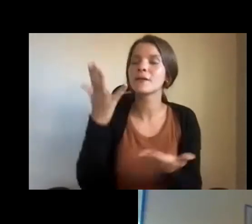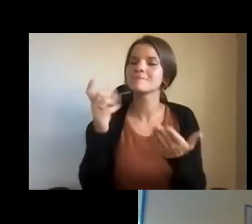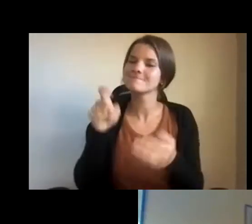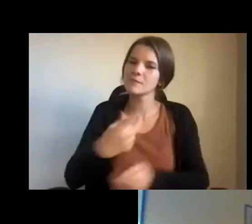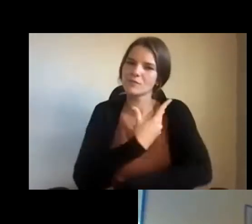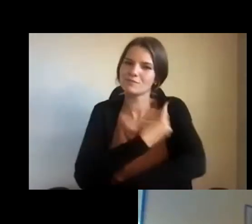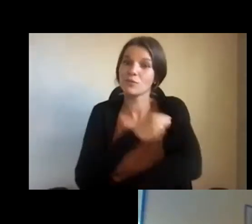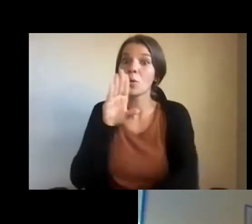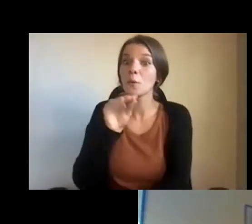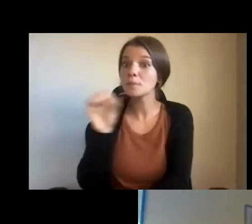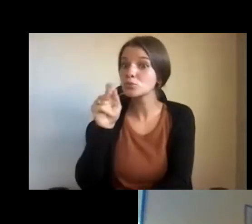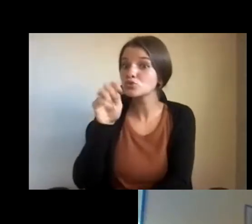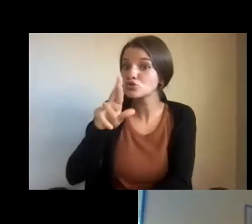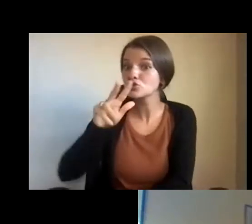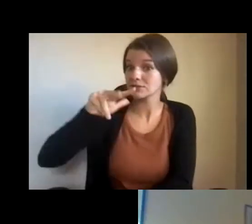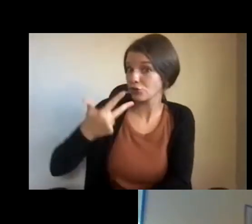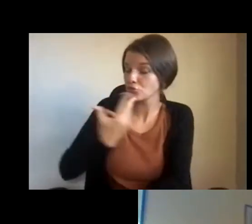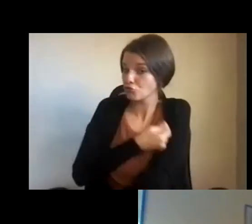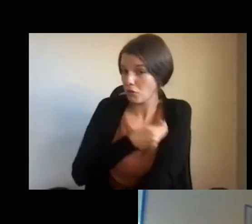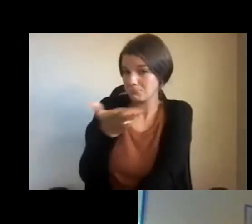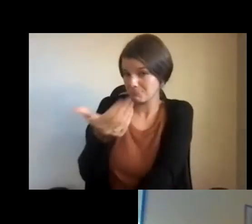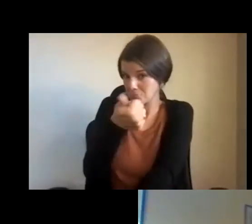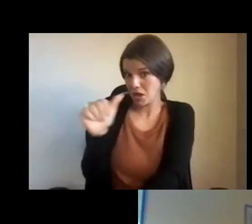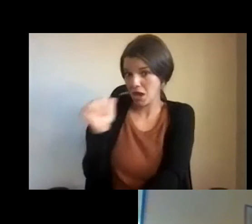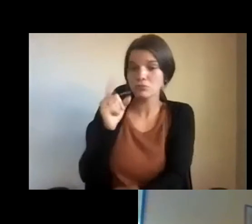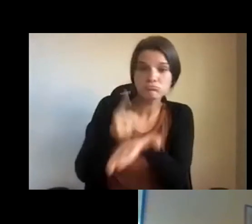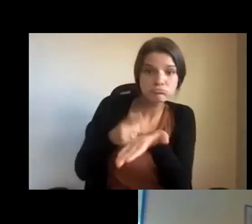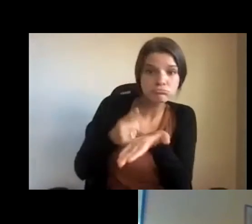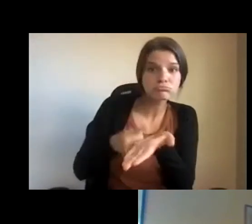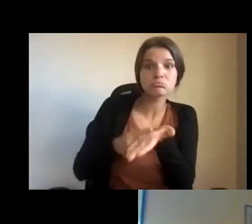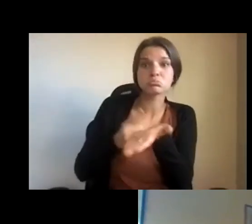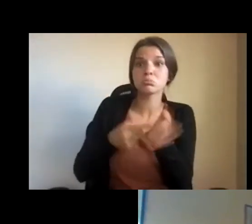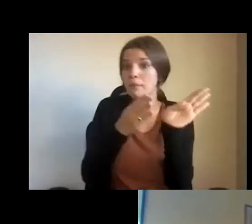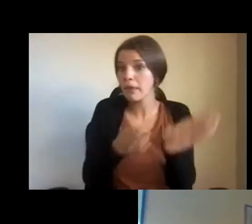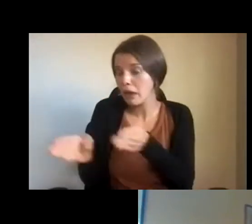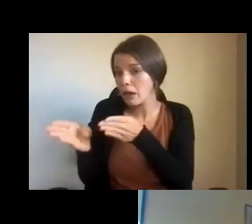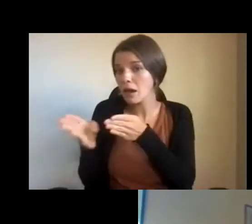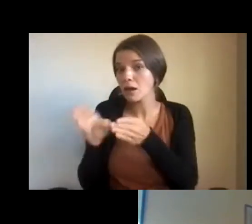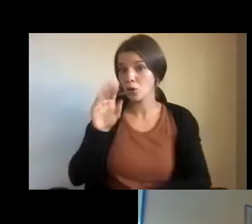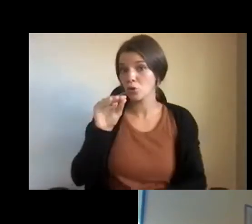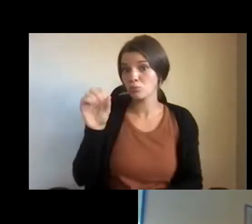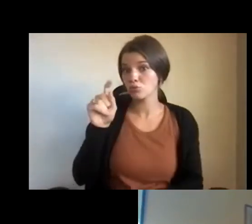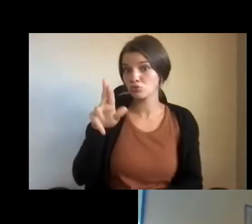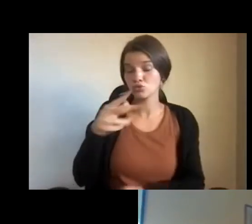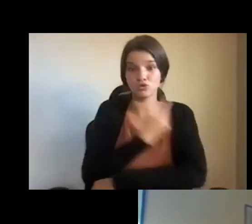"Is there any discussion or a plan in place to make booster shots available to students,